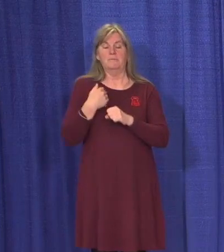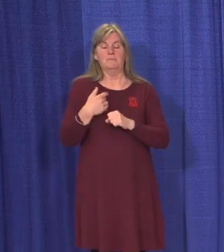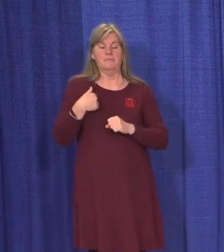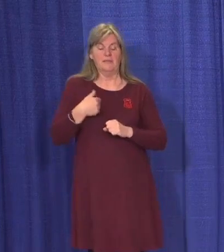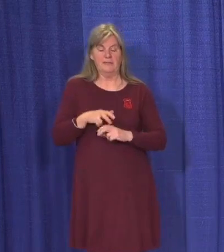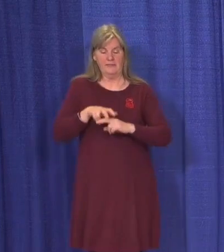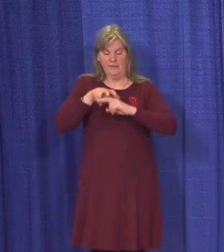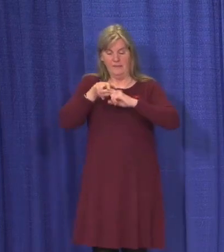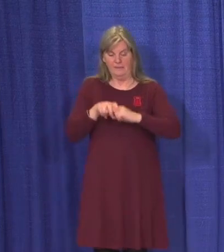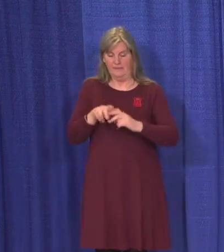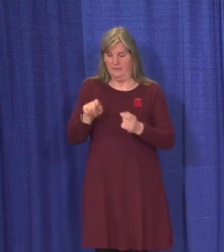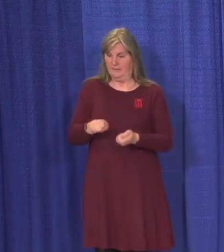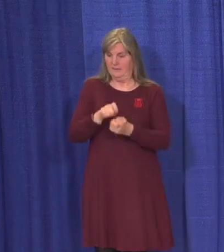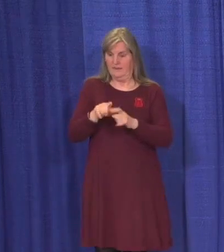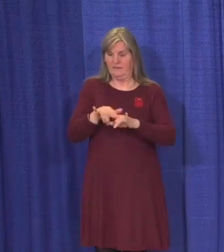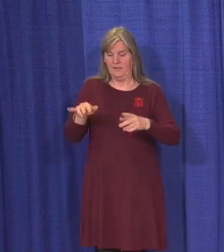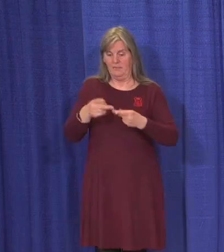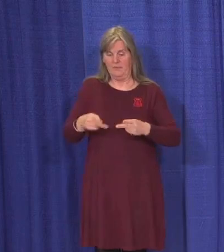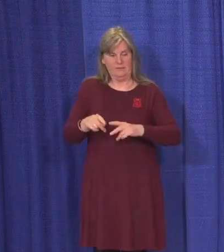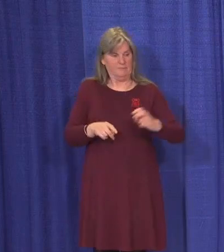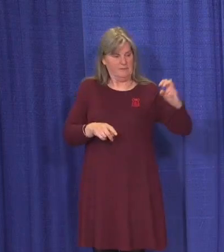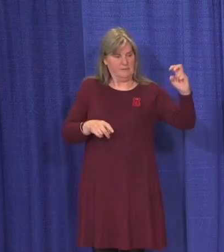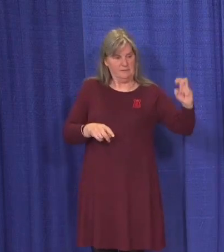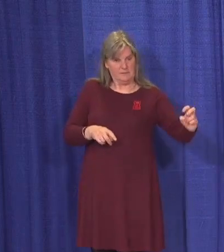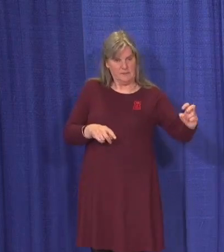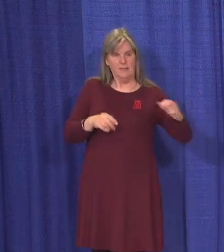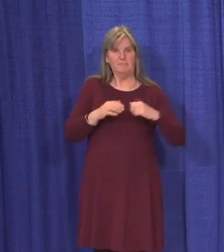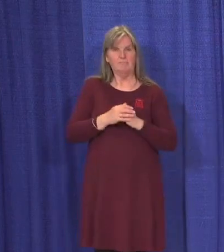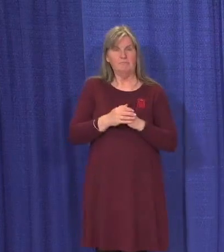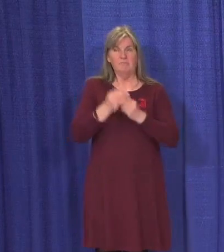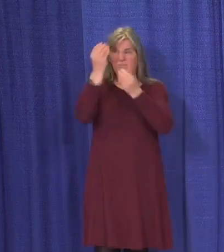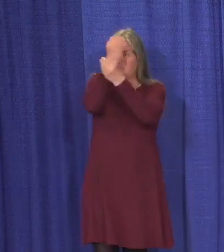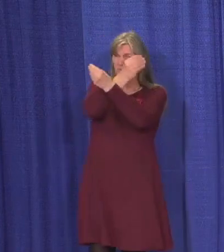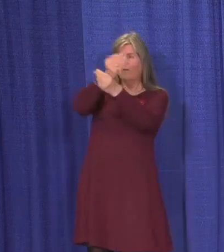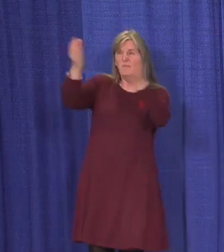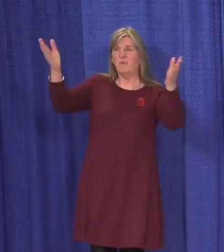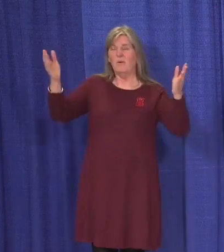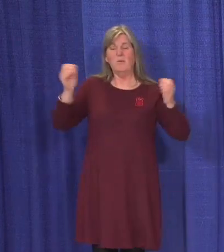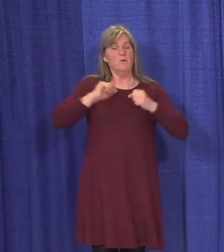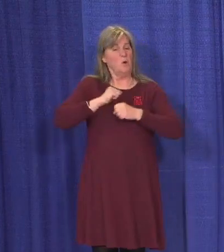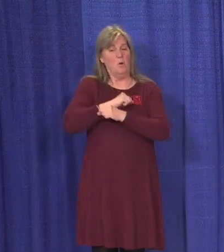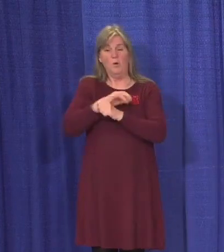government and is herself wearing a stunning red dress and pendant.